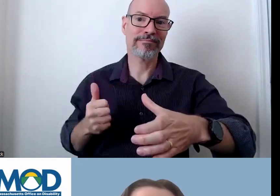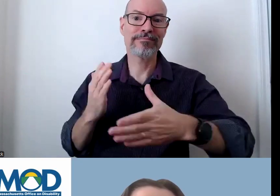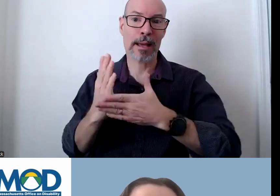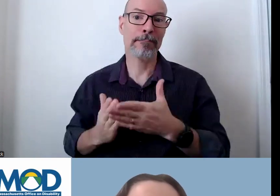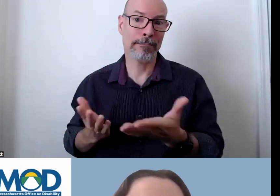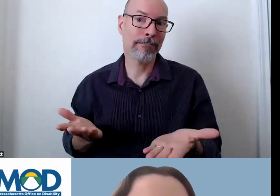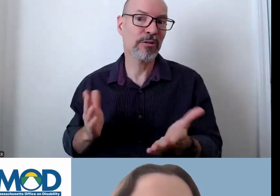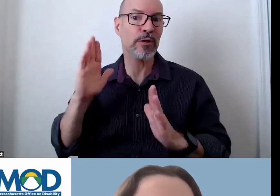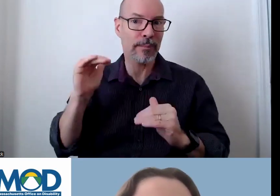I hope that helps you.